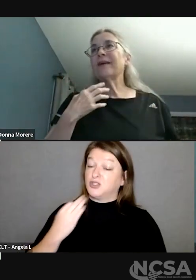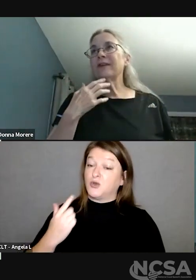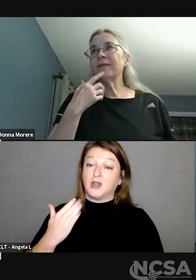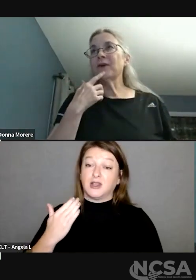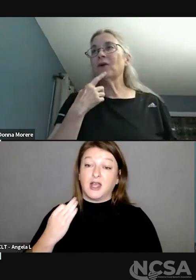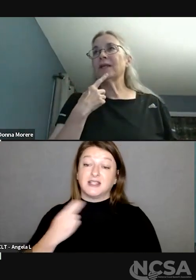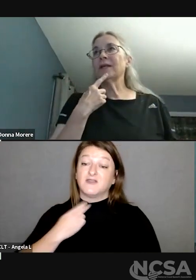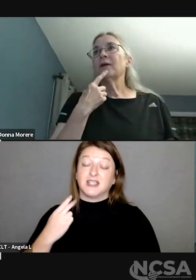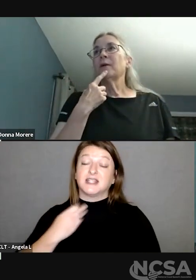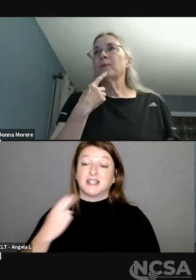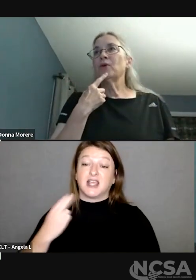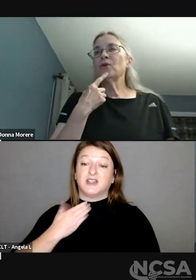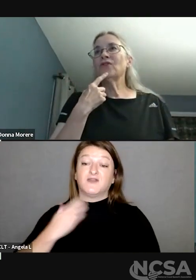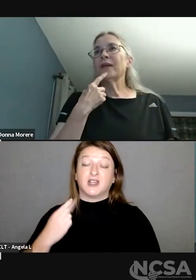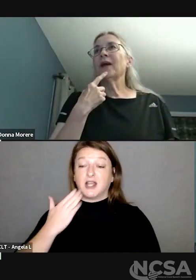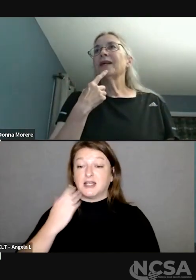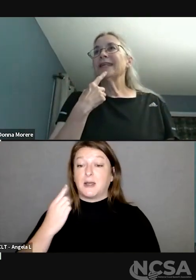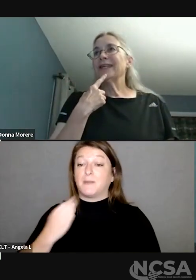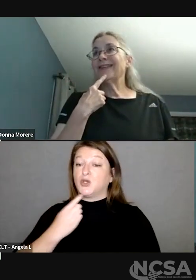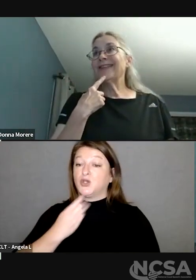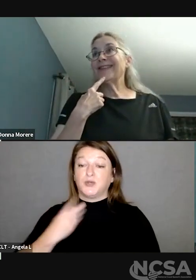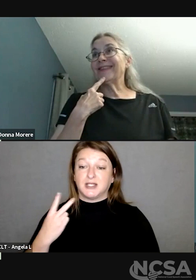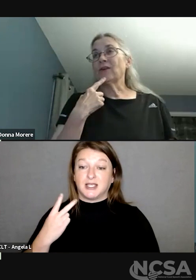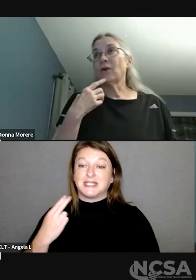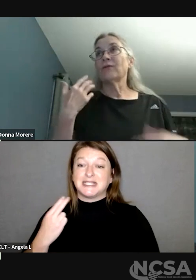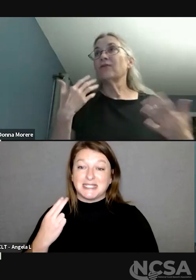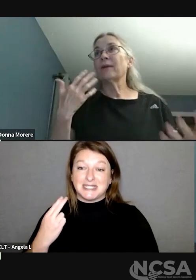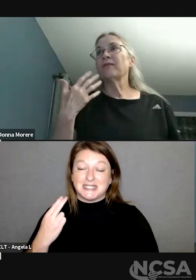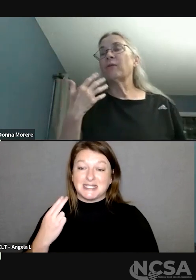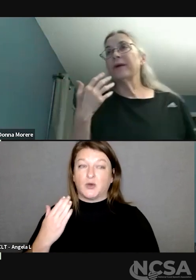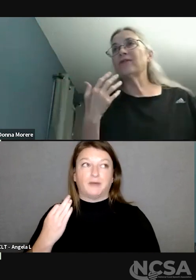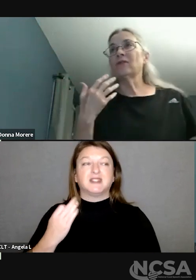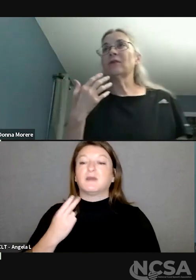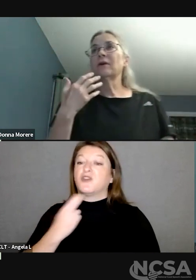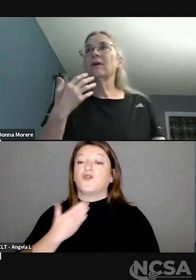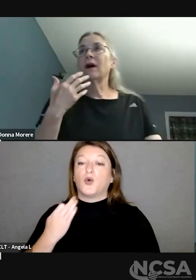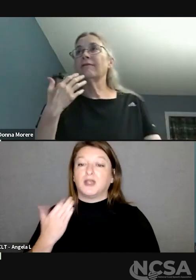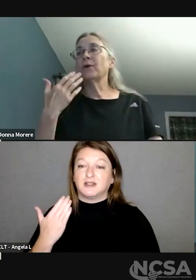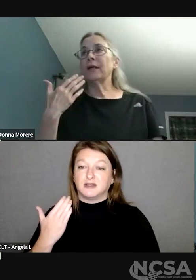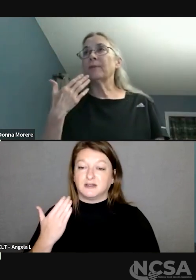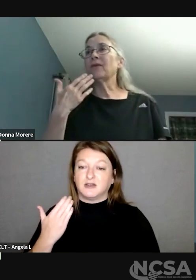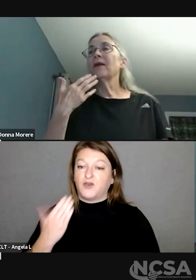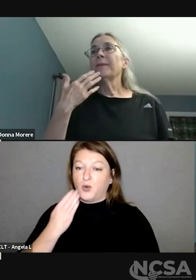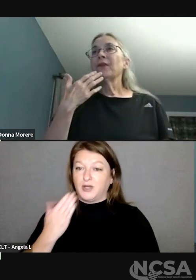have difficulty producing /z/, or some of the voiced phonemes.